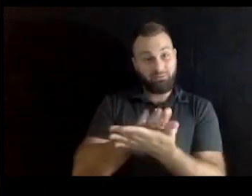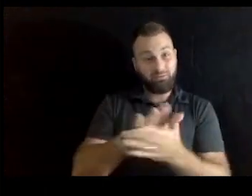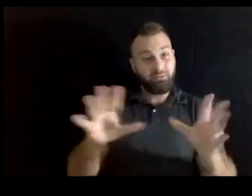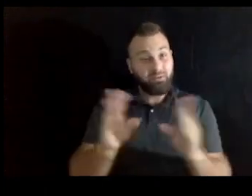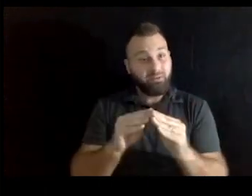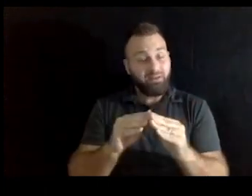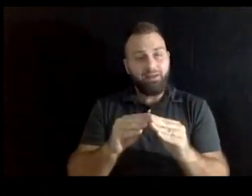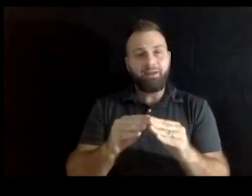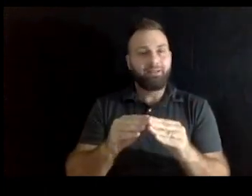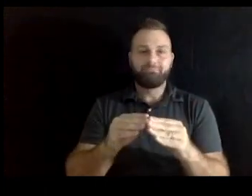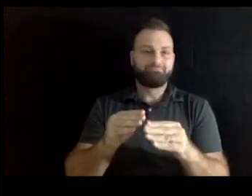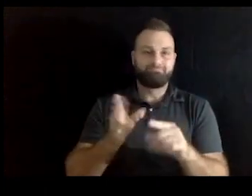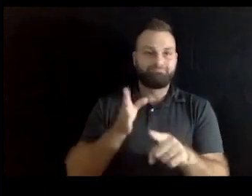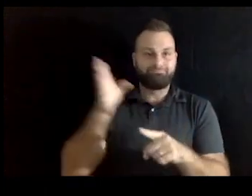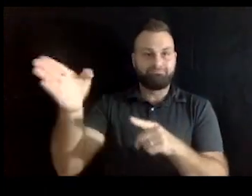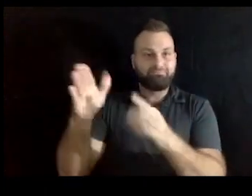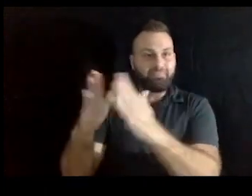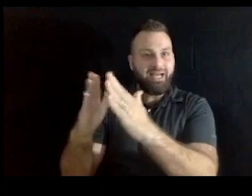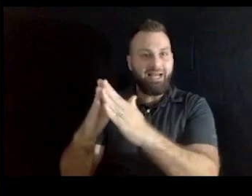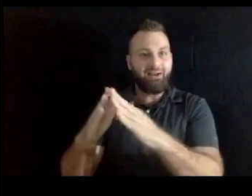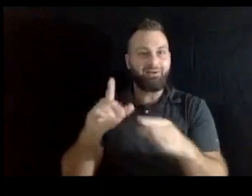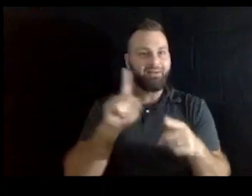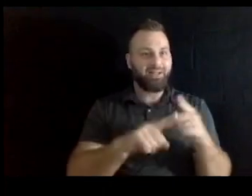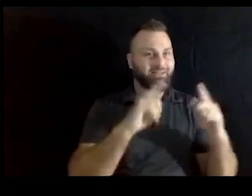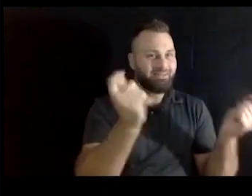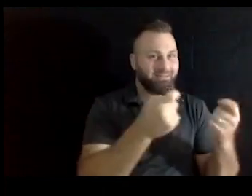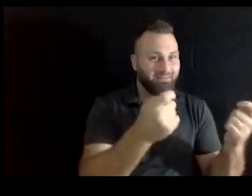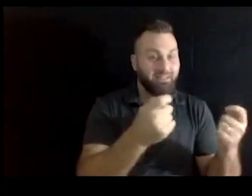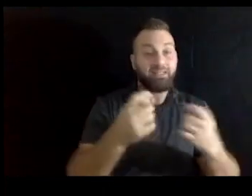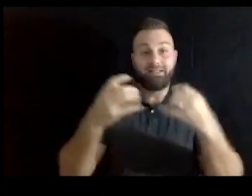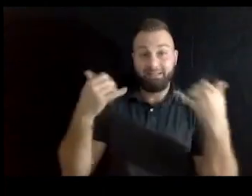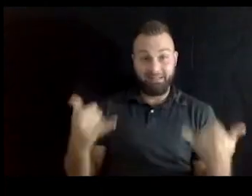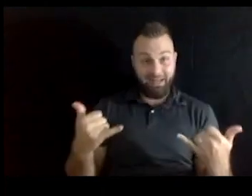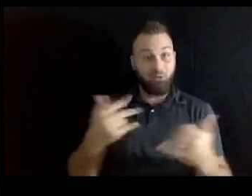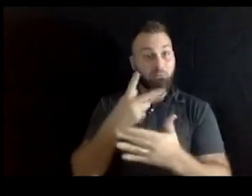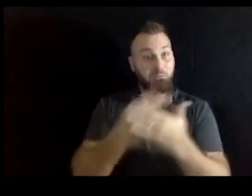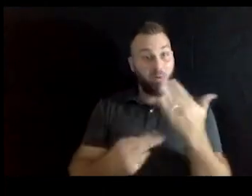but now I get to present to you and celebrate his birthday. His birthday in person.